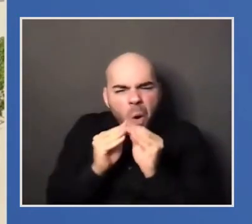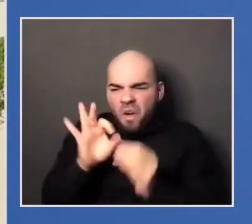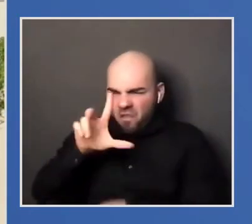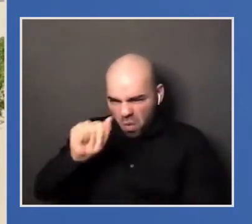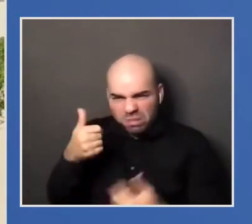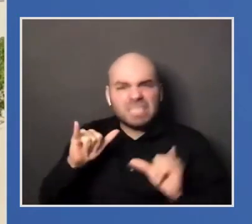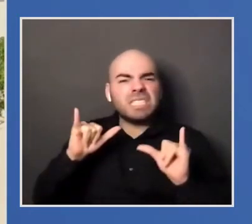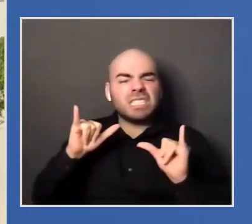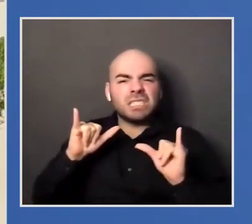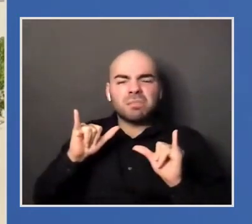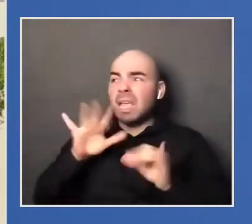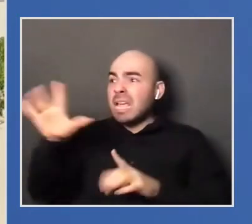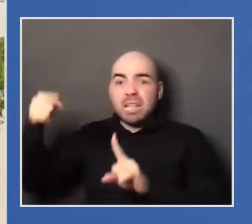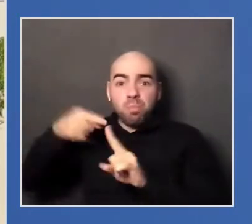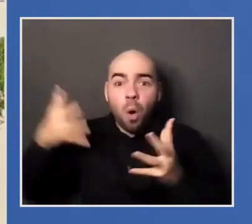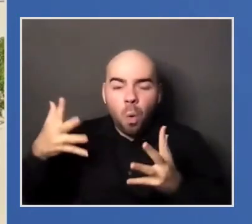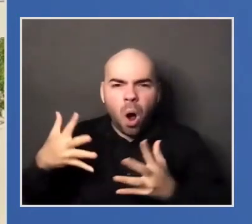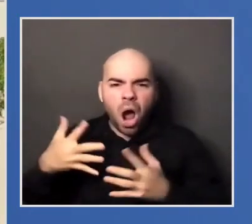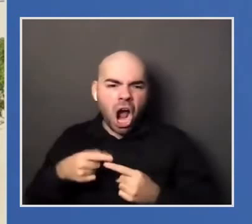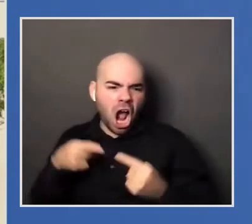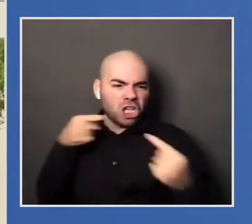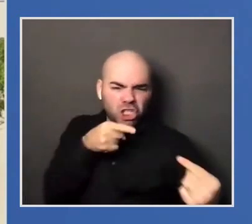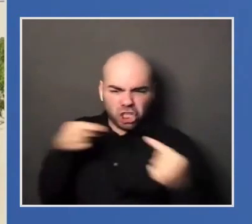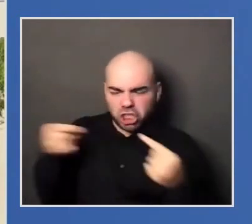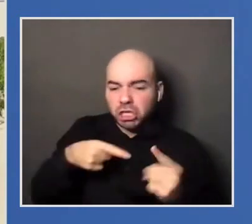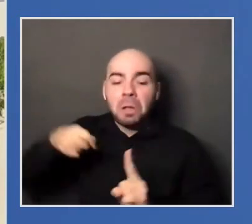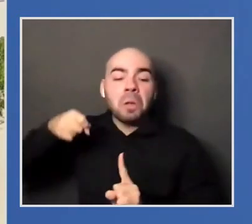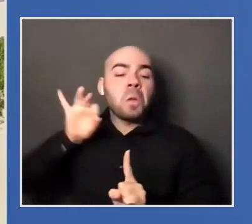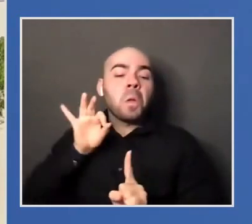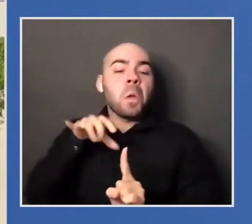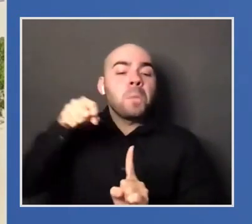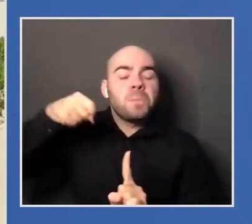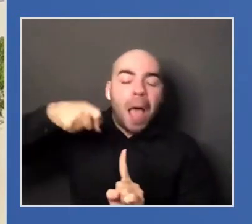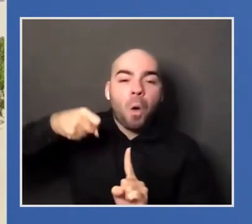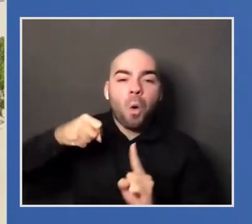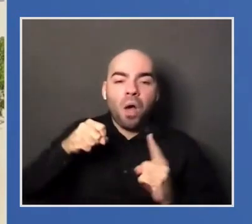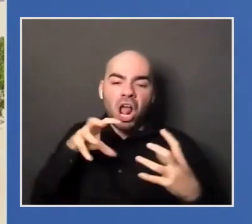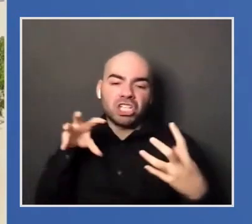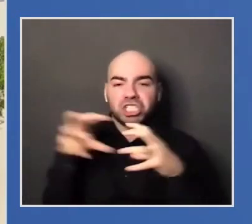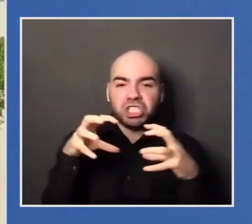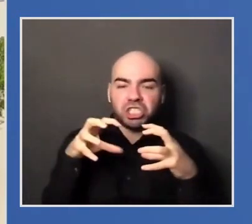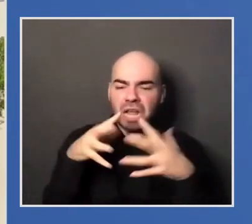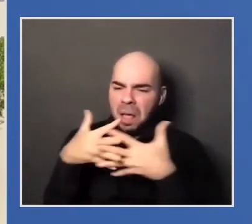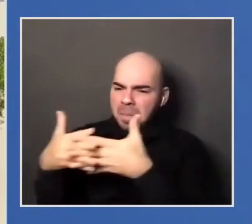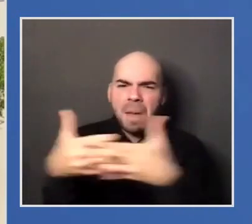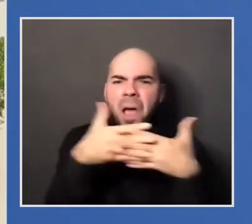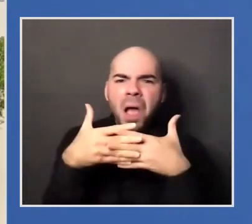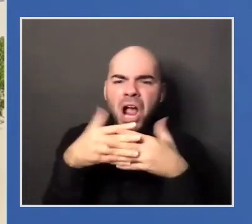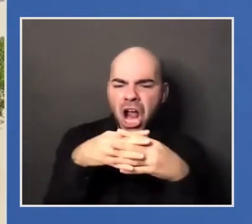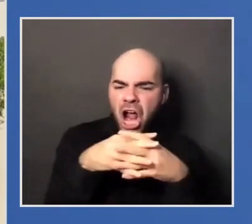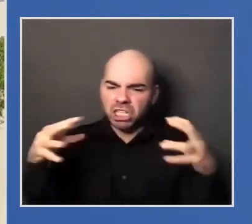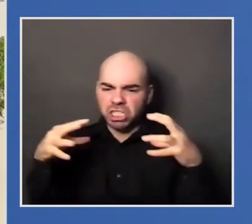TAUGHT US ABOUT THE NEED TO HEAL THE NATION. AM RUNNING AS A PROUD DEMOCRAT